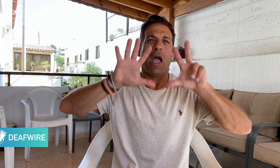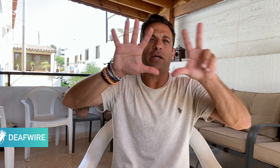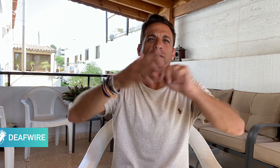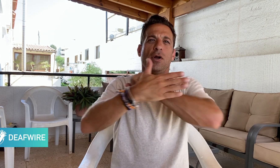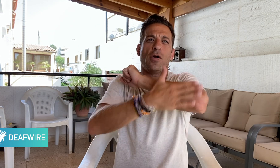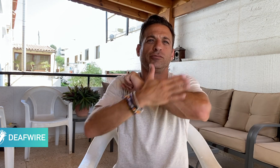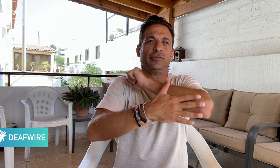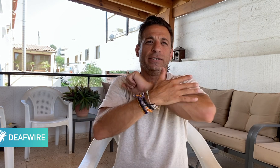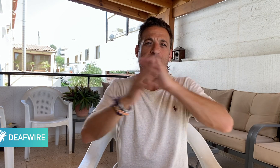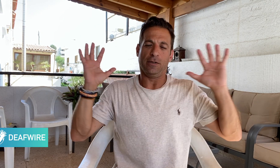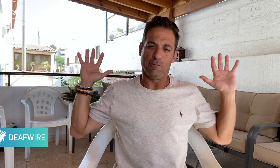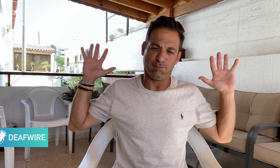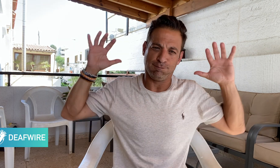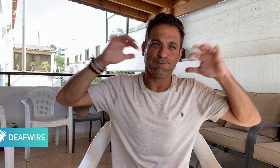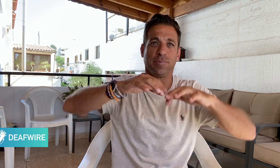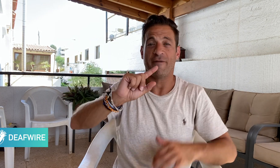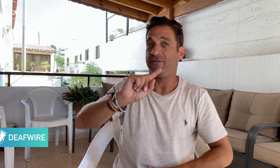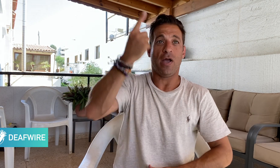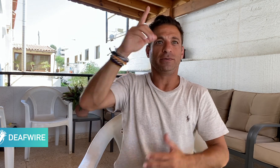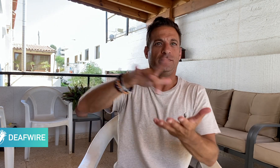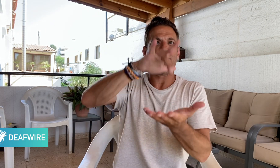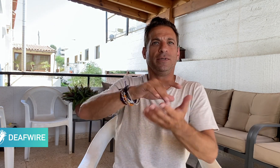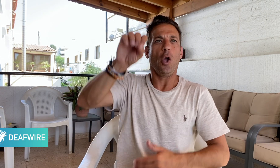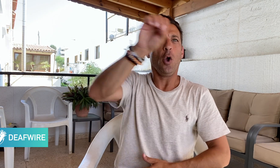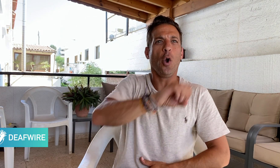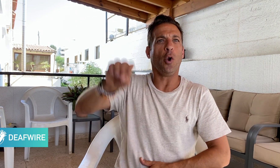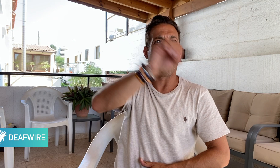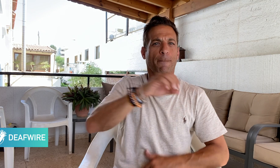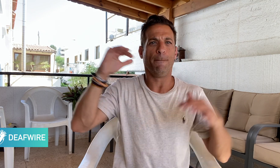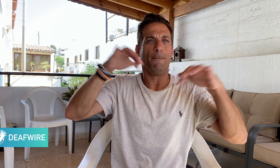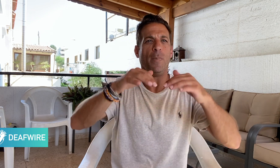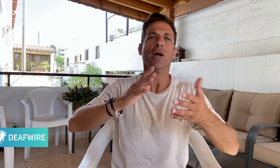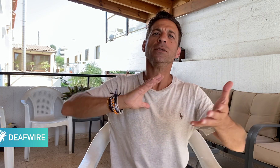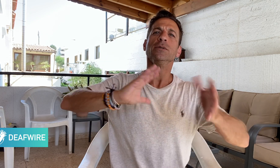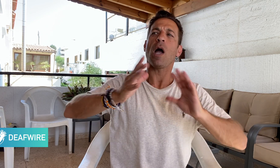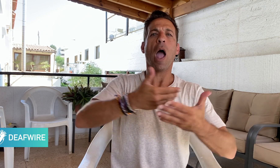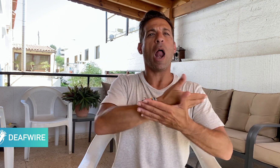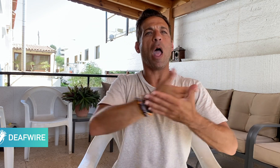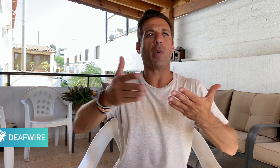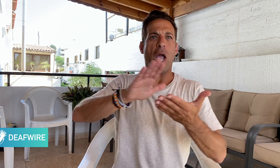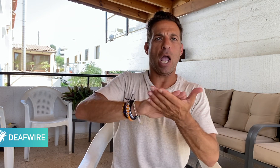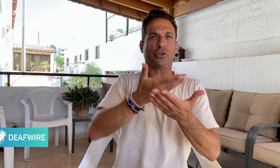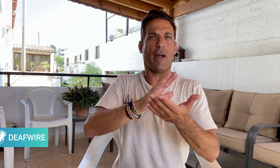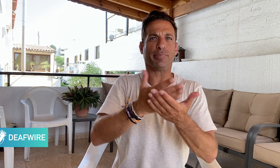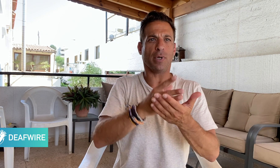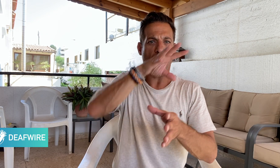from 18 countries met at the first global European